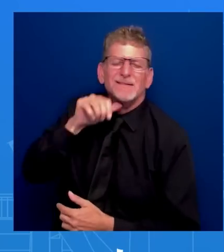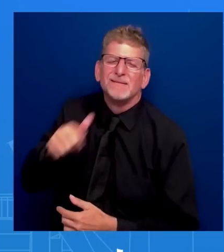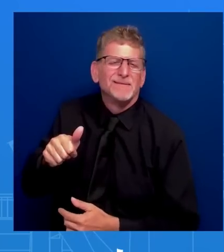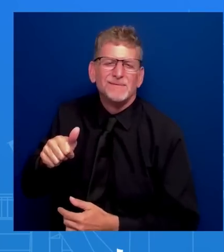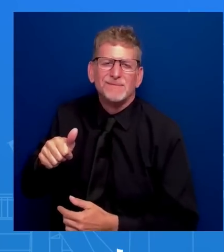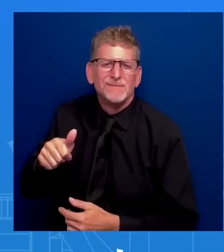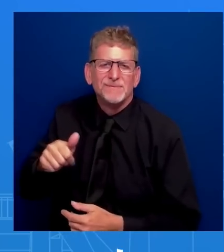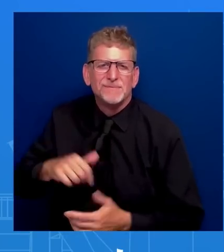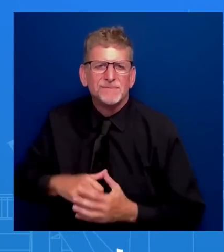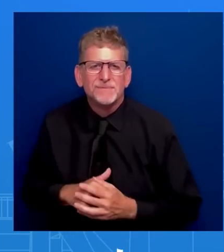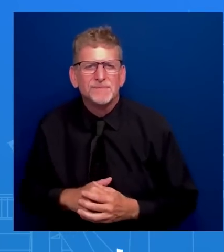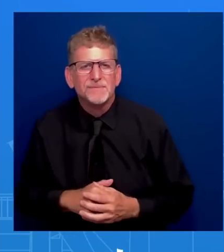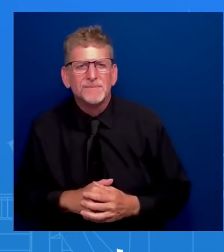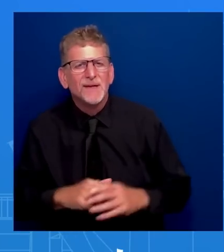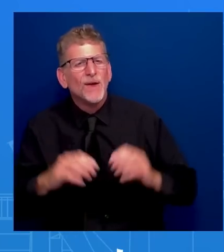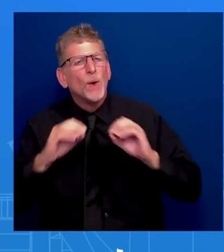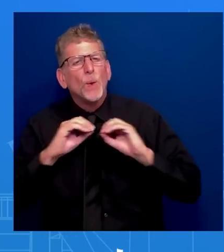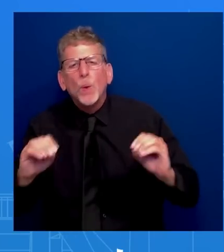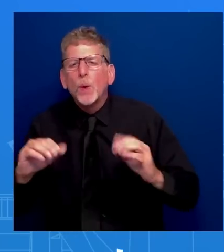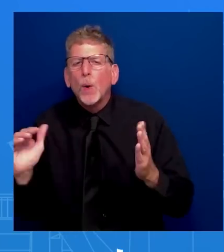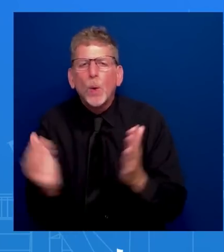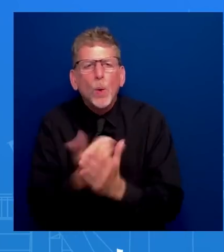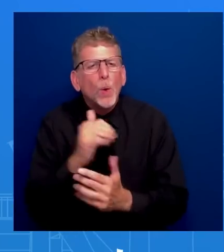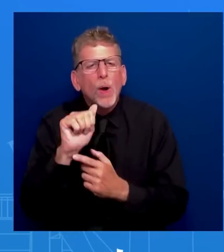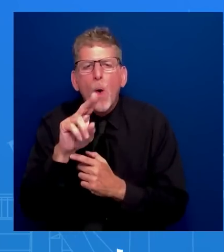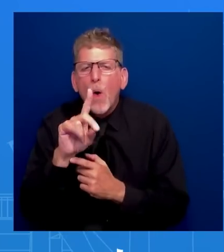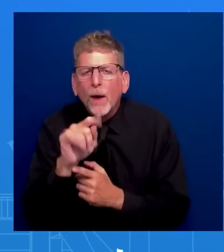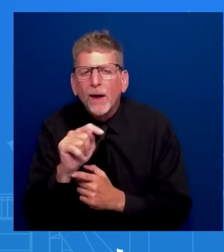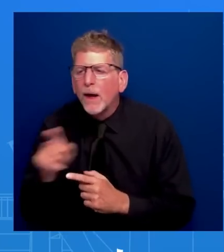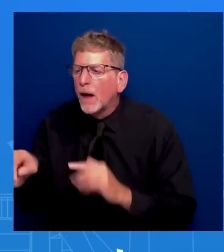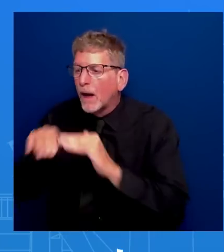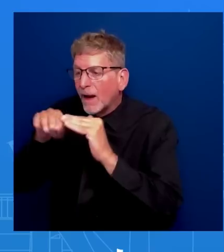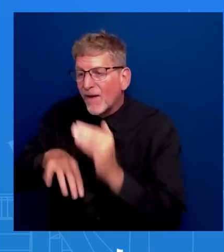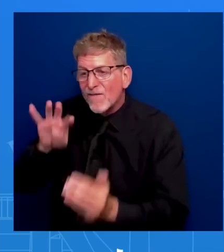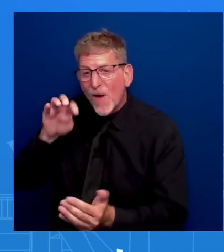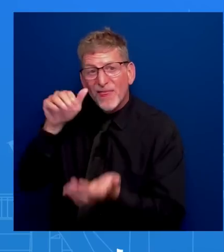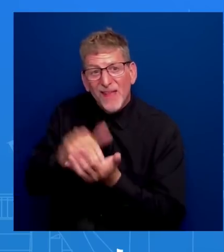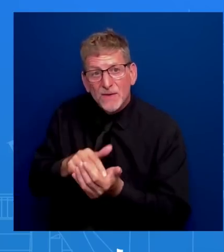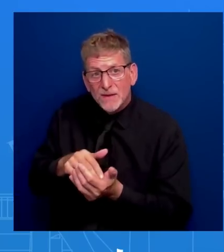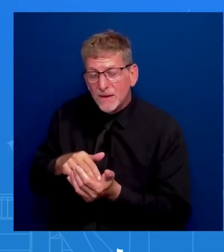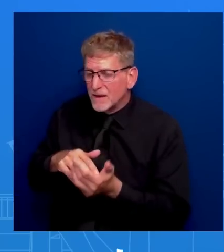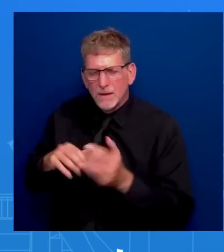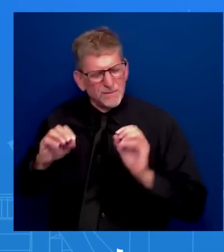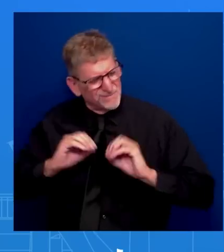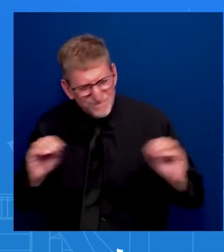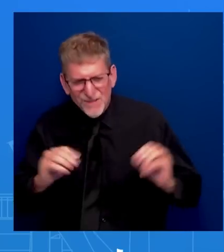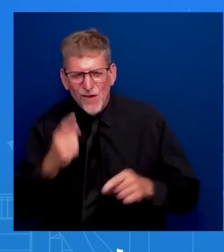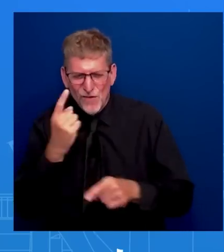Ms. Jean-Pierre: No. Very clear, no. Hey, Monica. Welcome to the briefing room. The Press: Hi. Thank you very much.